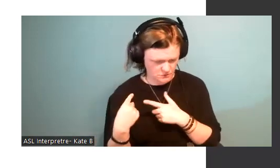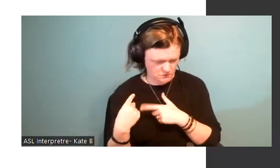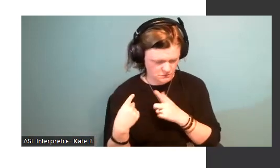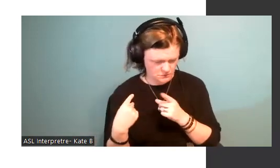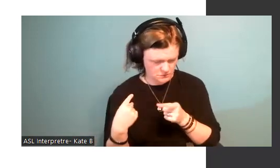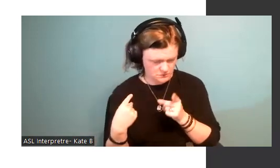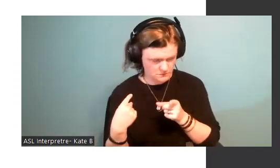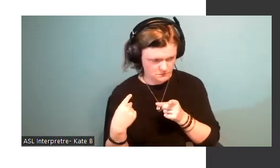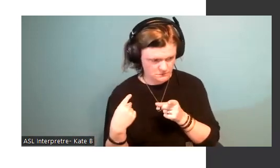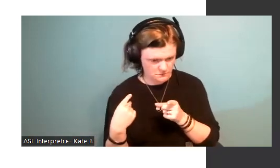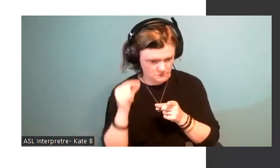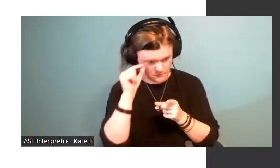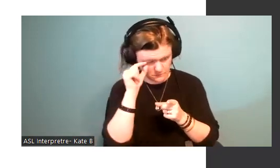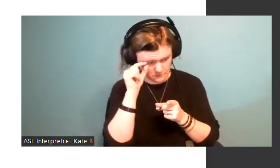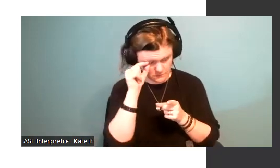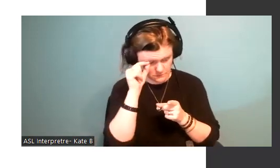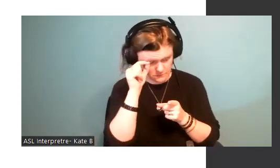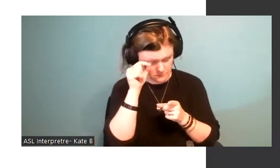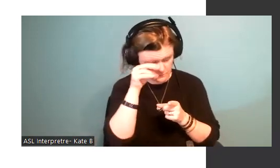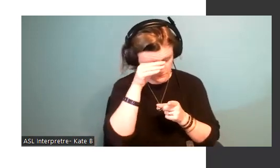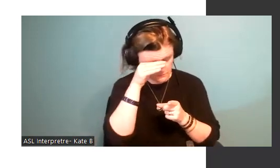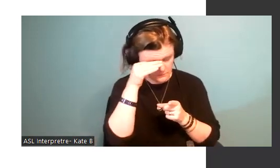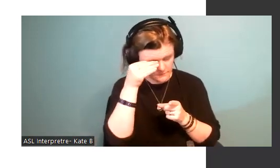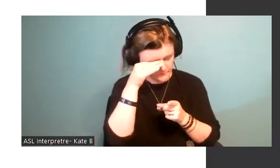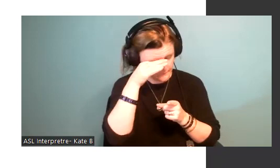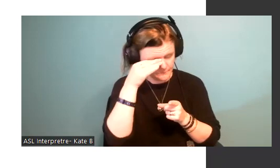Now, that I'm thinking about it, because I got